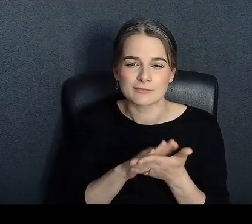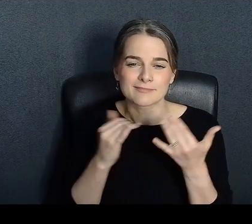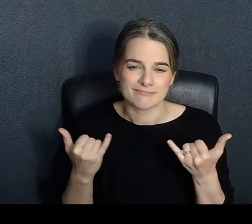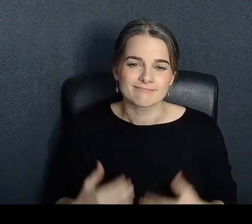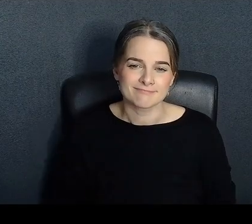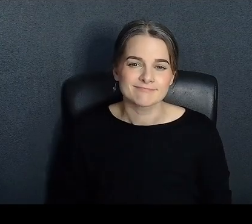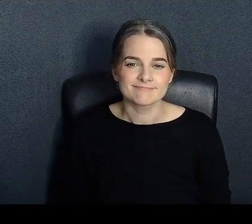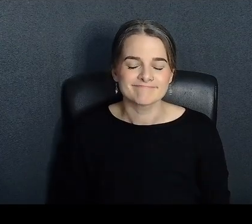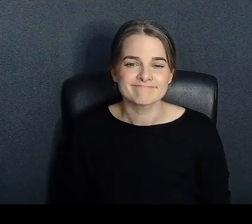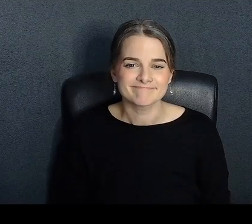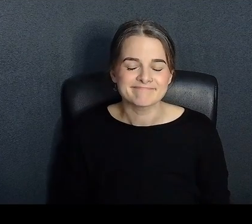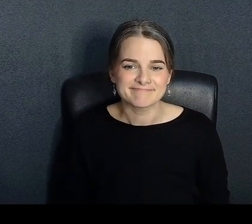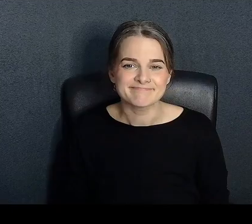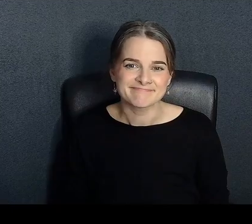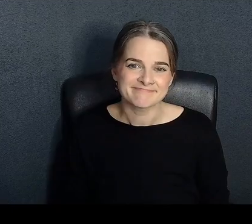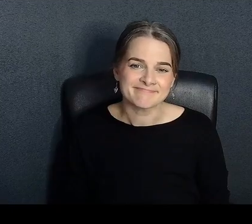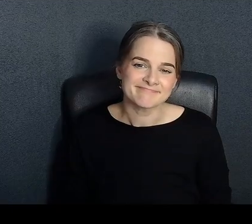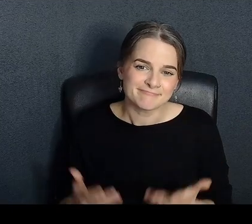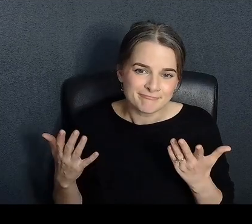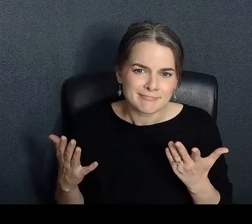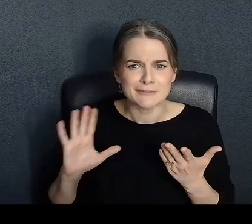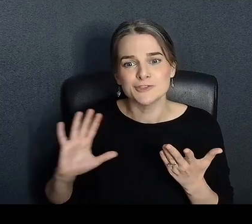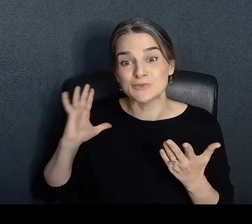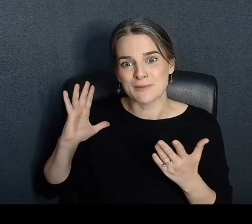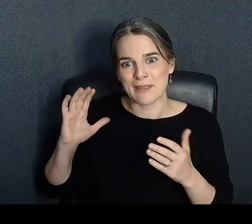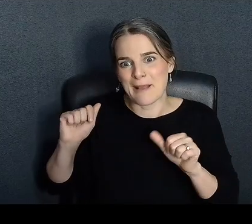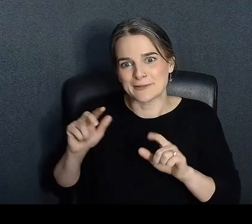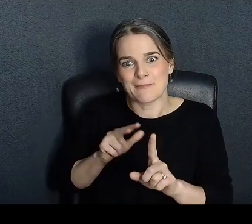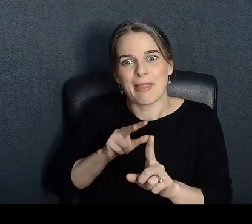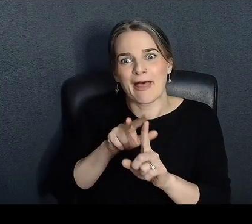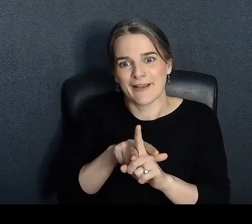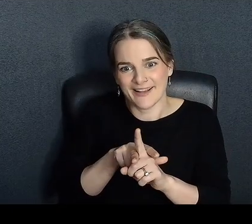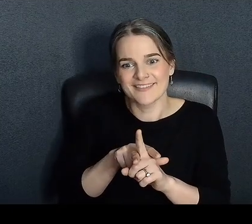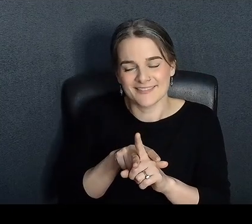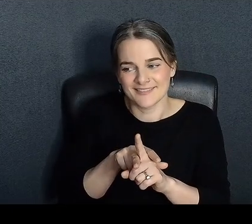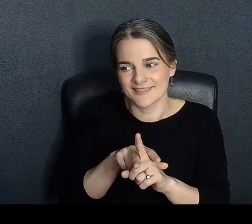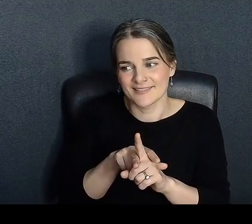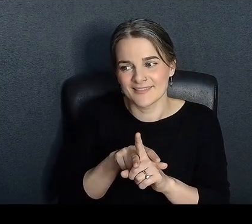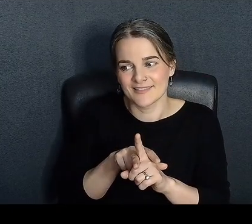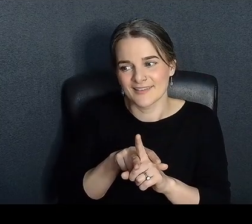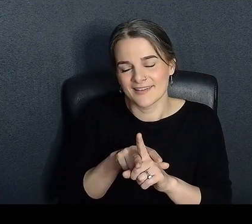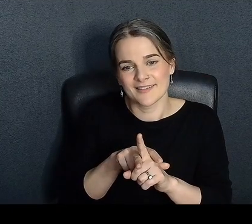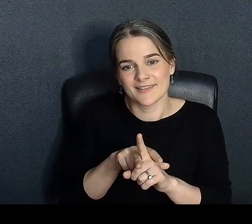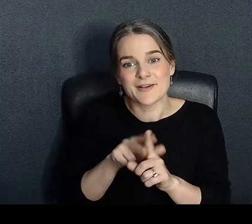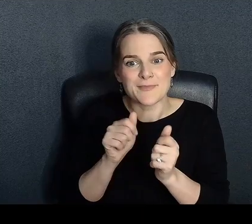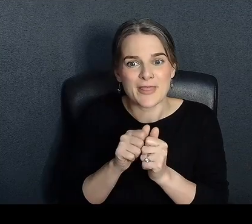But you used to be able to plug in through your earphone jack